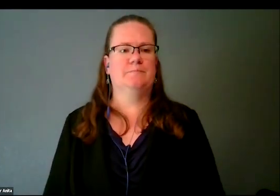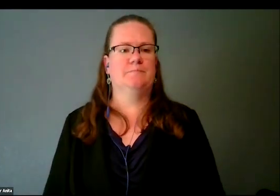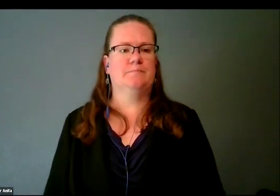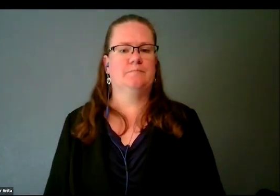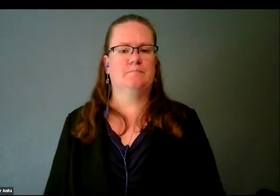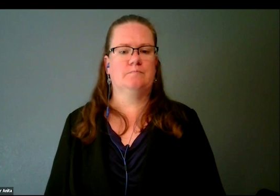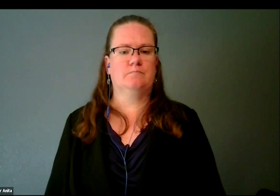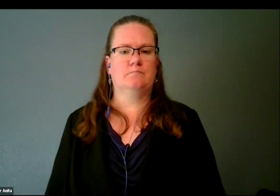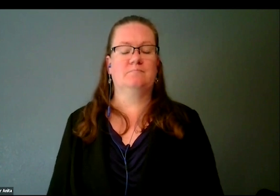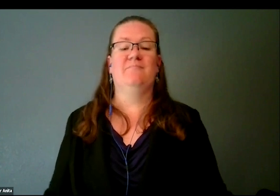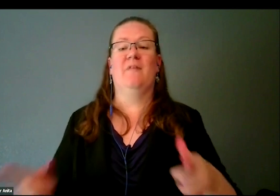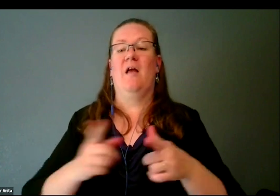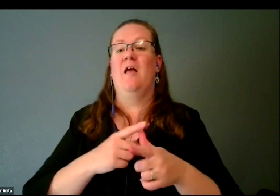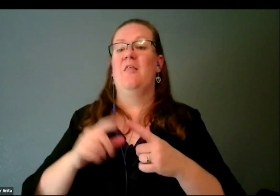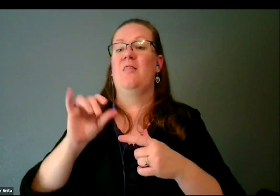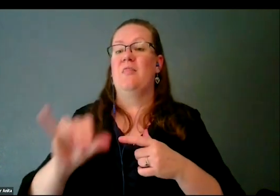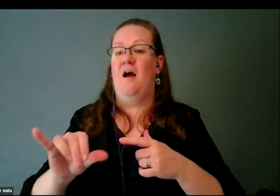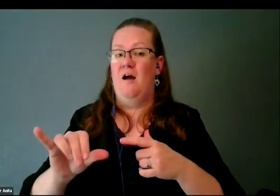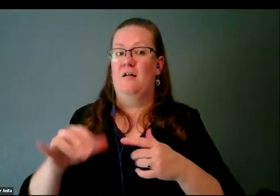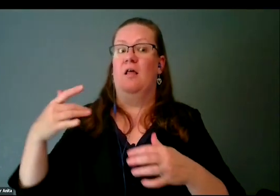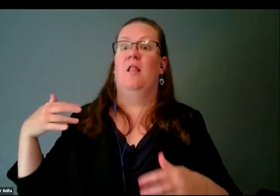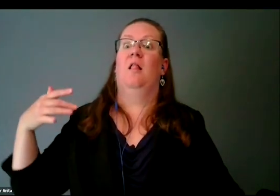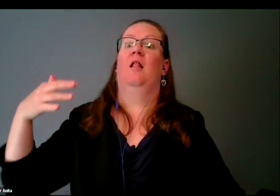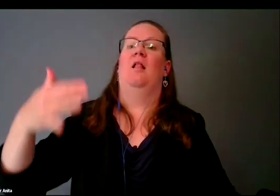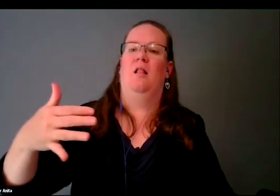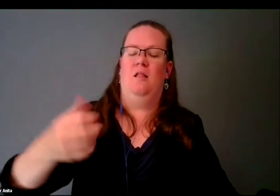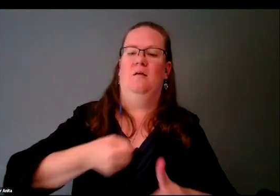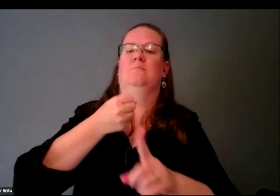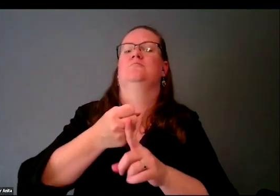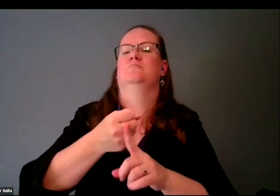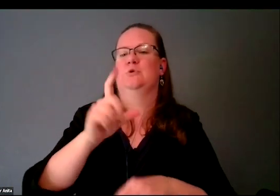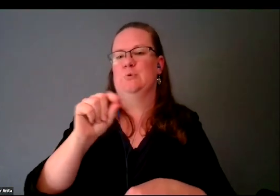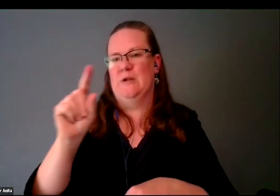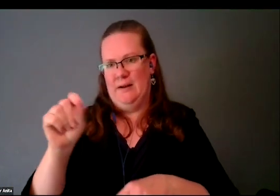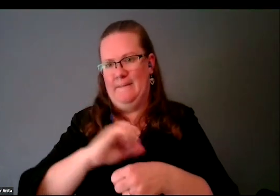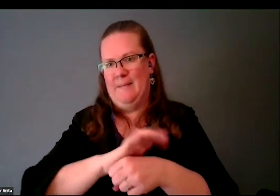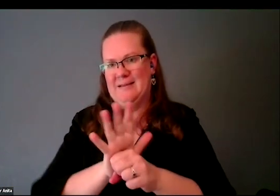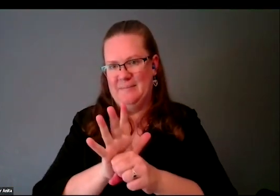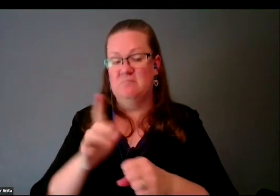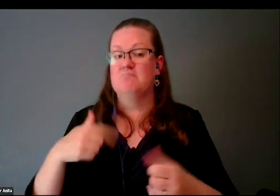Then that brings us to 2020 during the pandemic. I was still working at Portland Community College